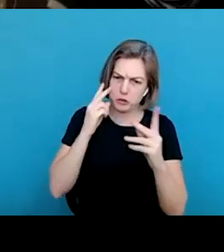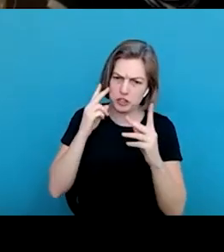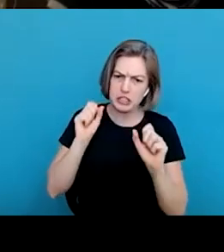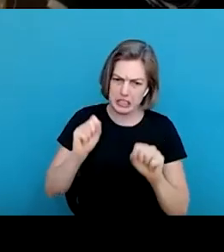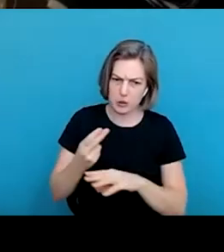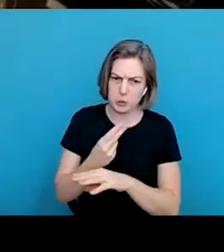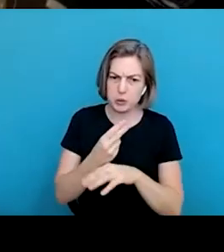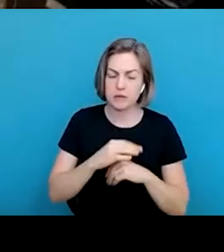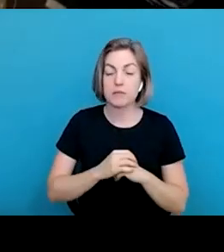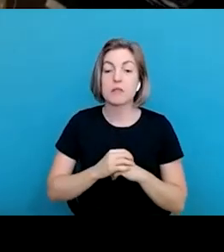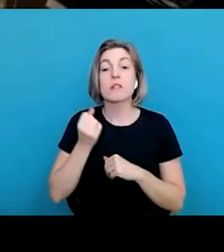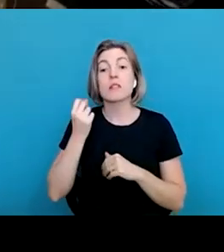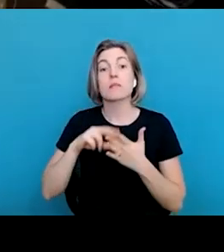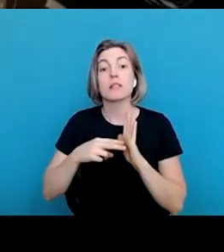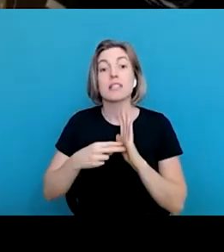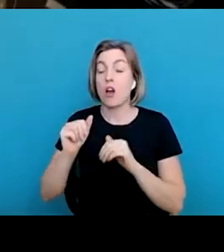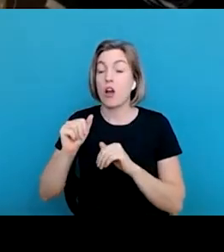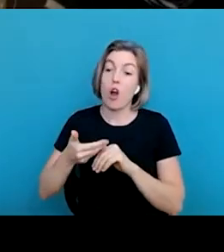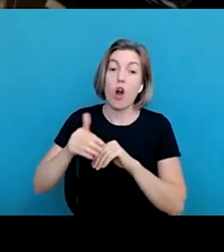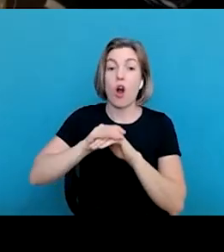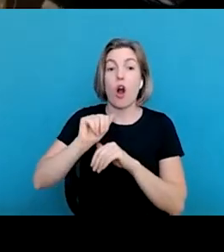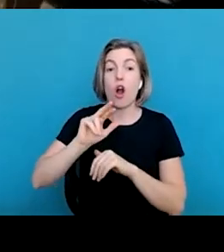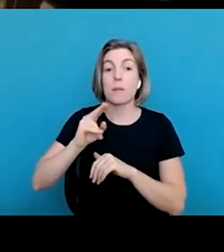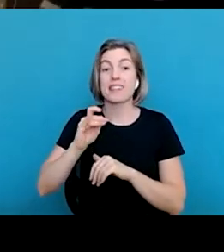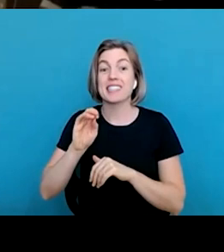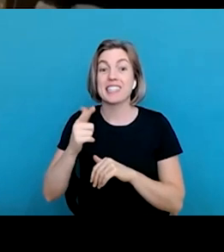which means that augmented reality glasses could be a very powerful tool